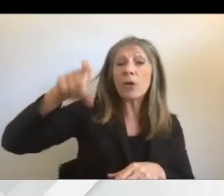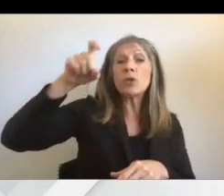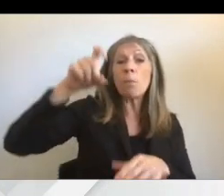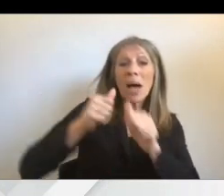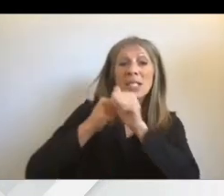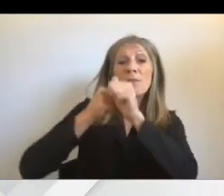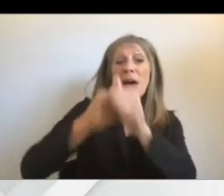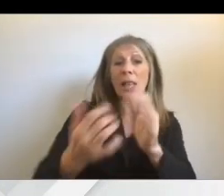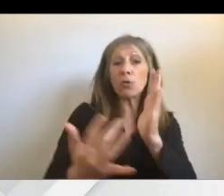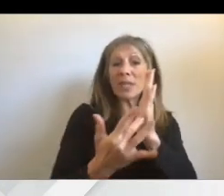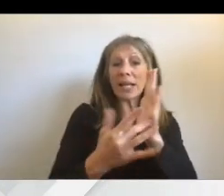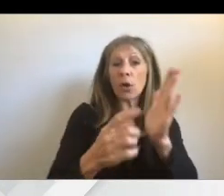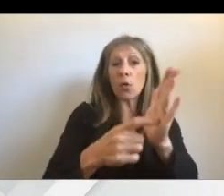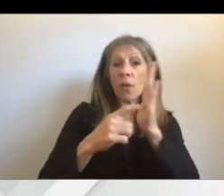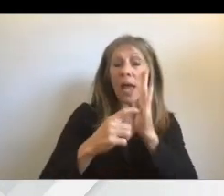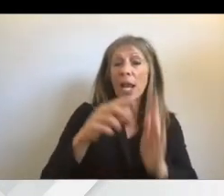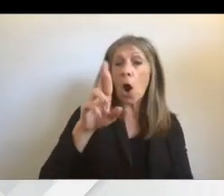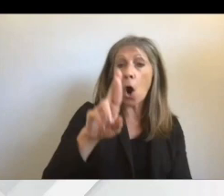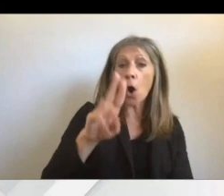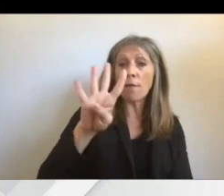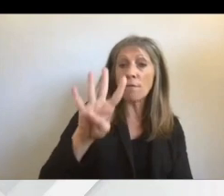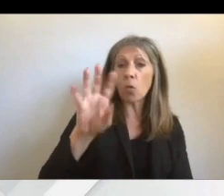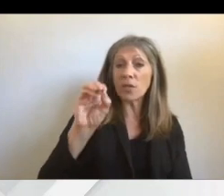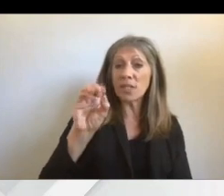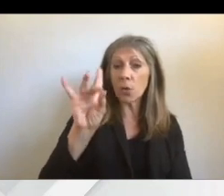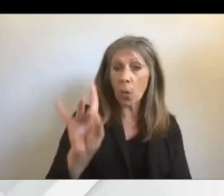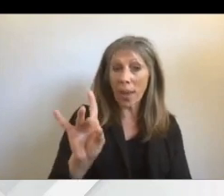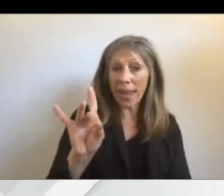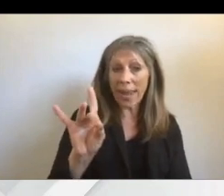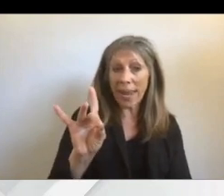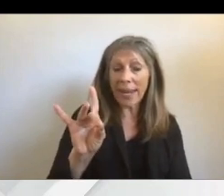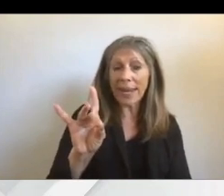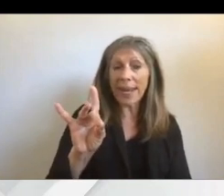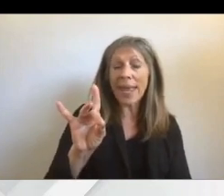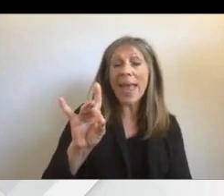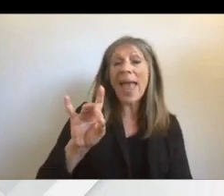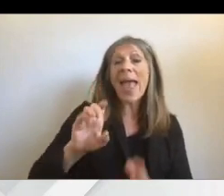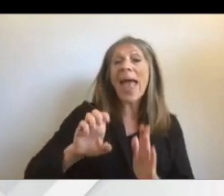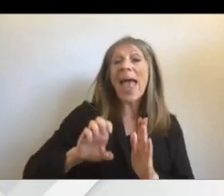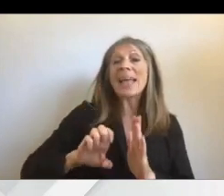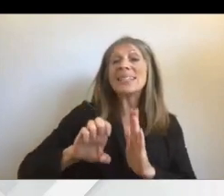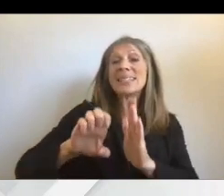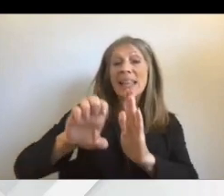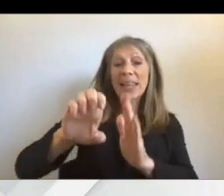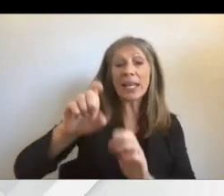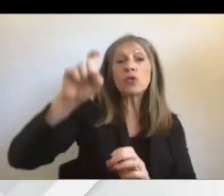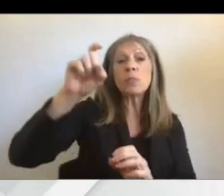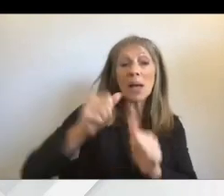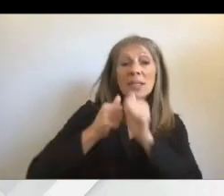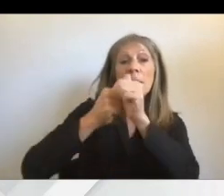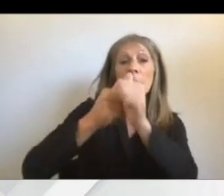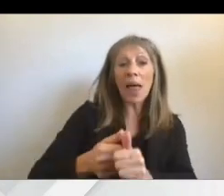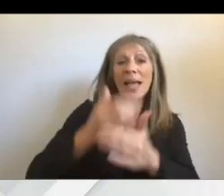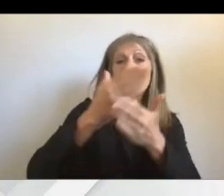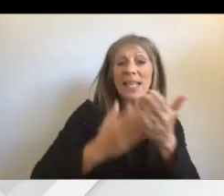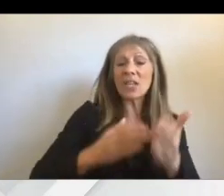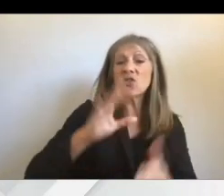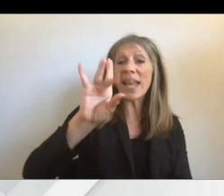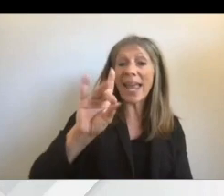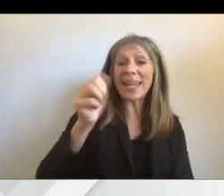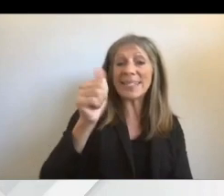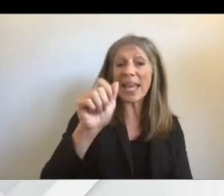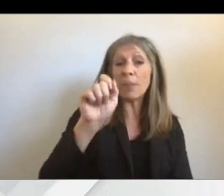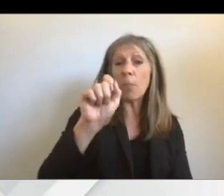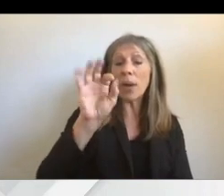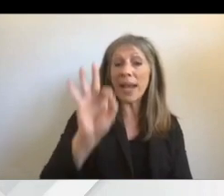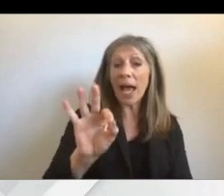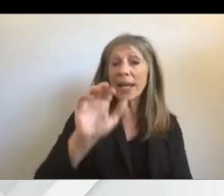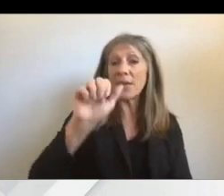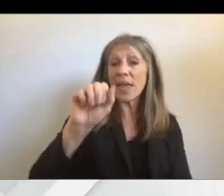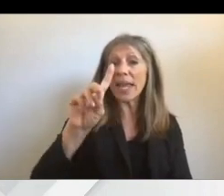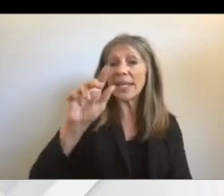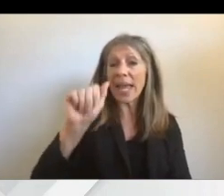R408; escalators must comply with section 810.9 of the ADA and ABA Accessibility Guidelines.